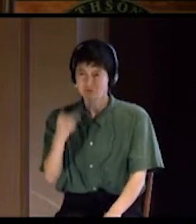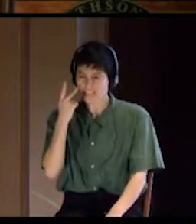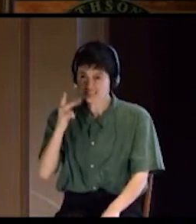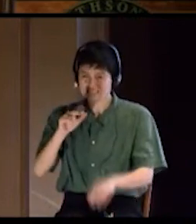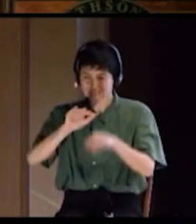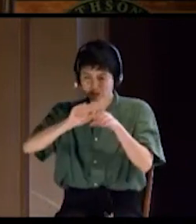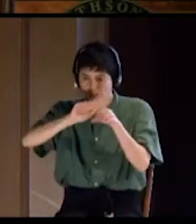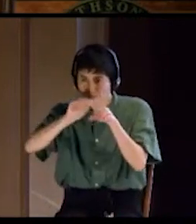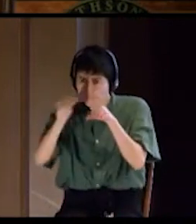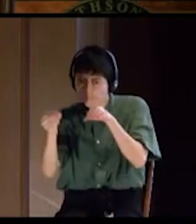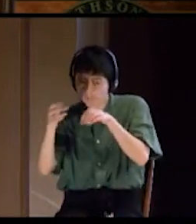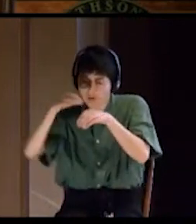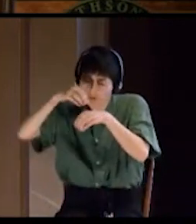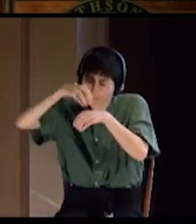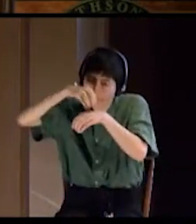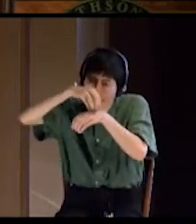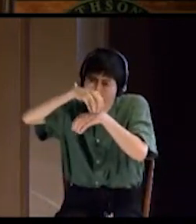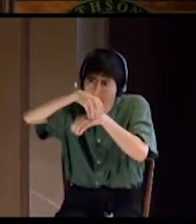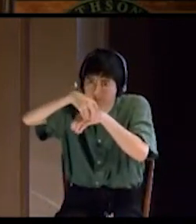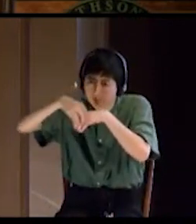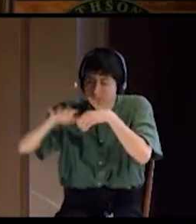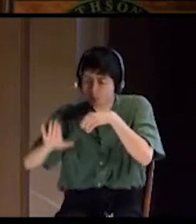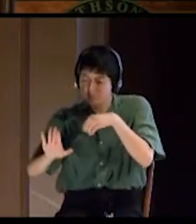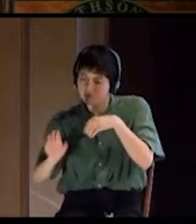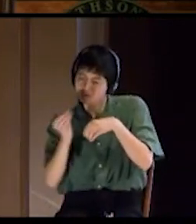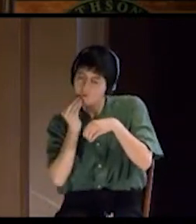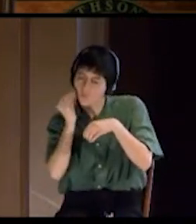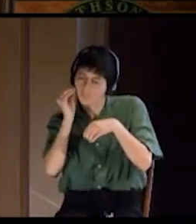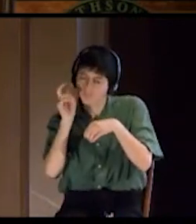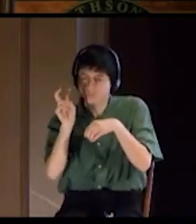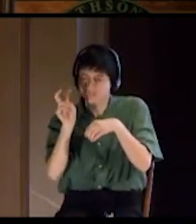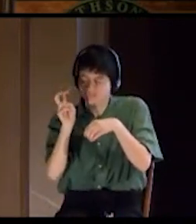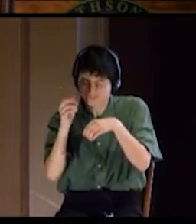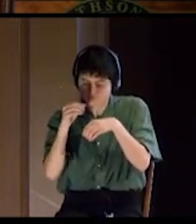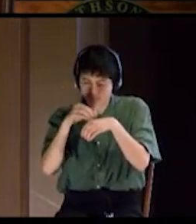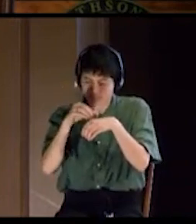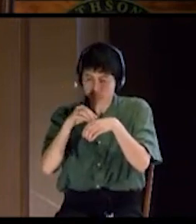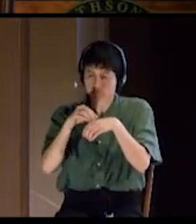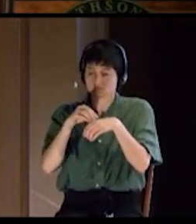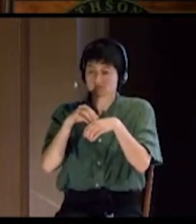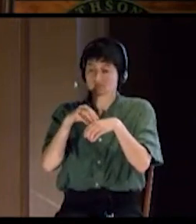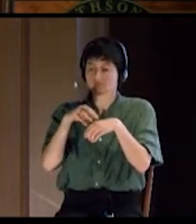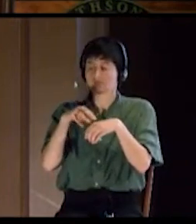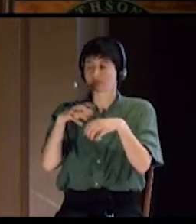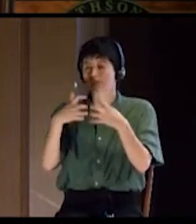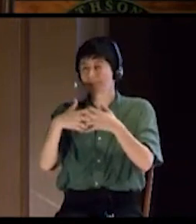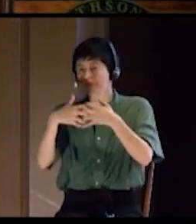And we used machine learning to landmark and then extract the traits